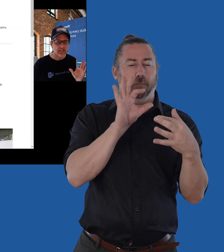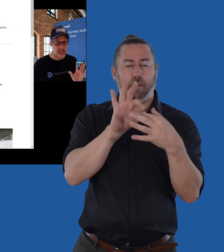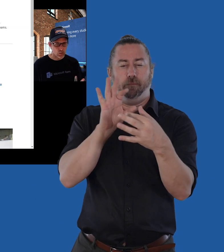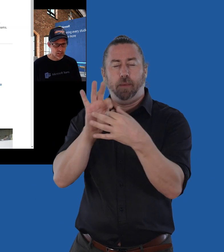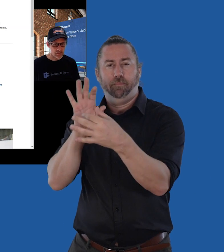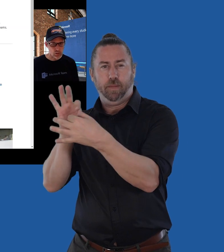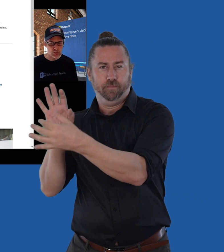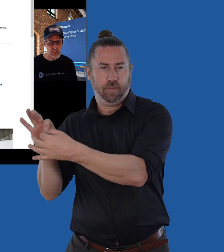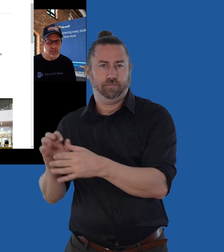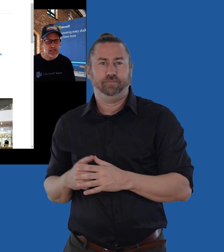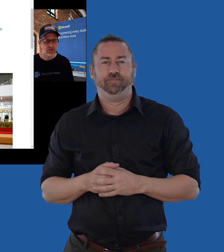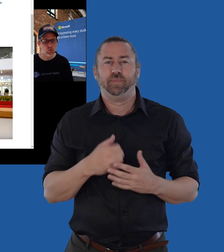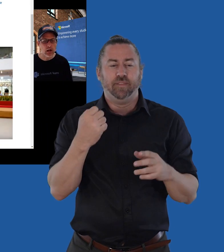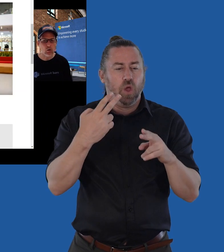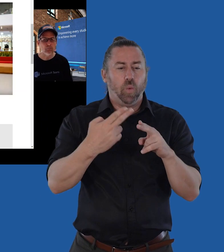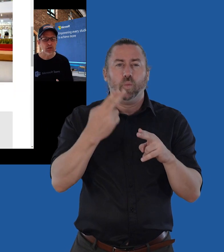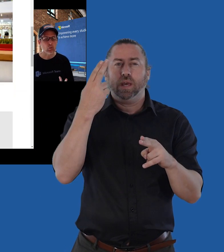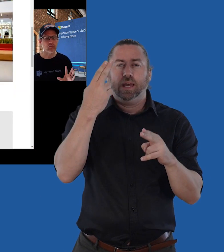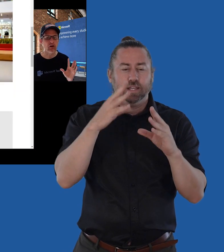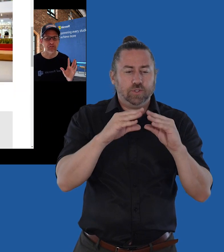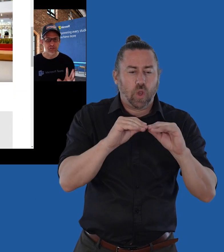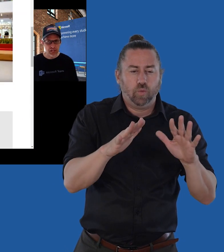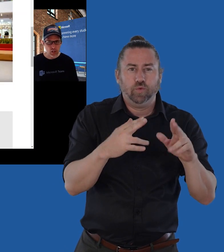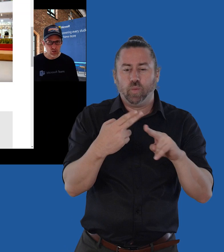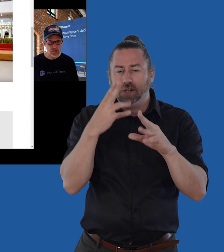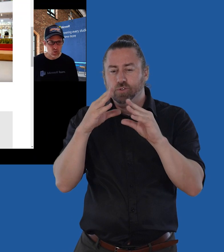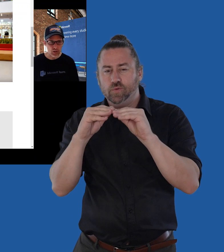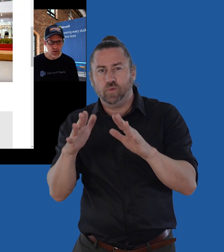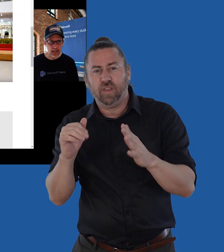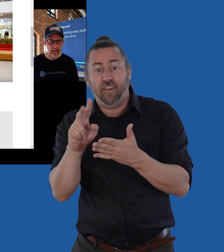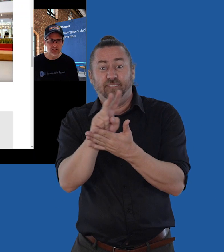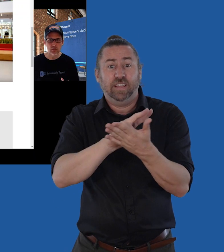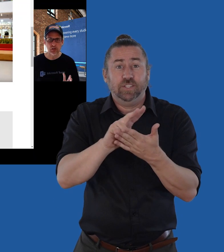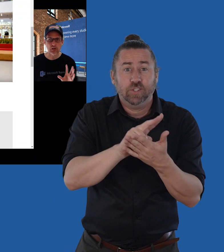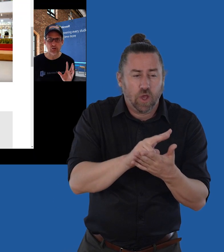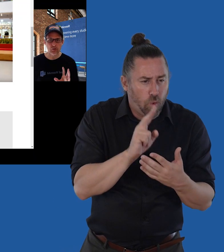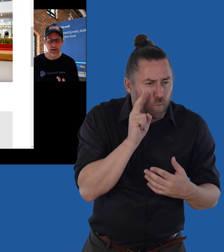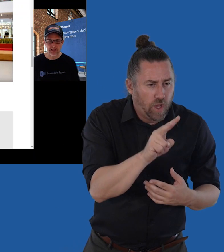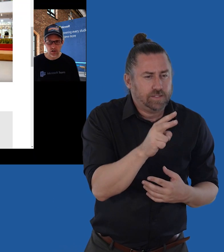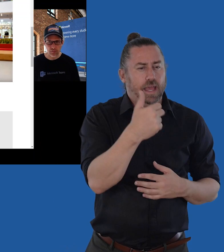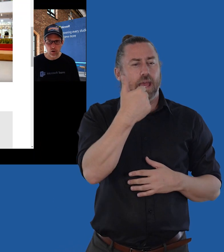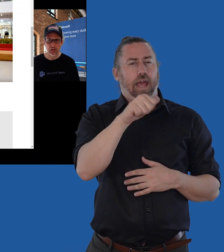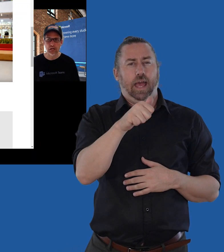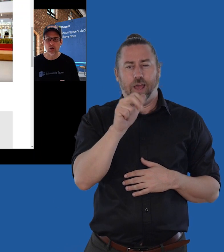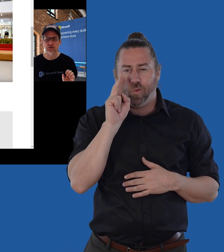There's, Quick solutions there as well, we've got video support, OK. So, you can go through our self-help videos,